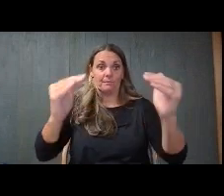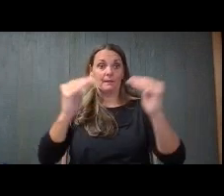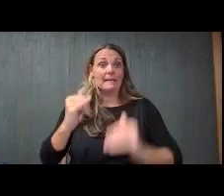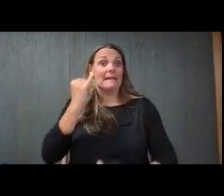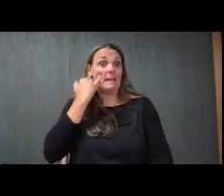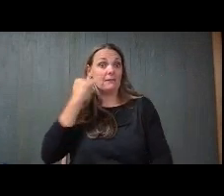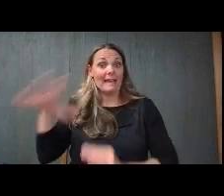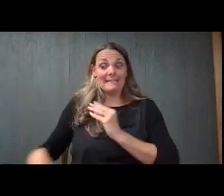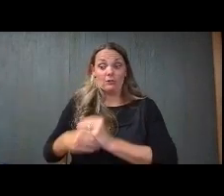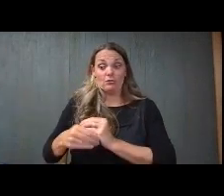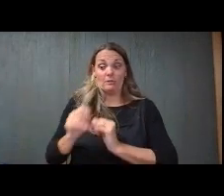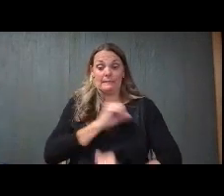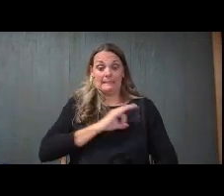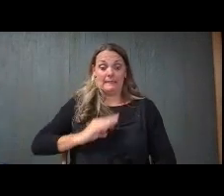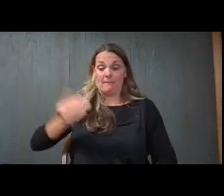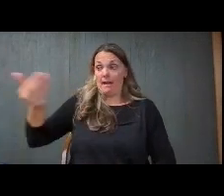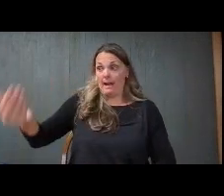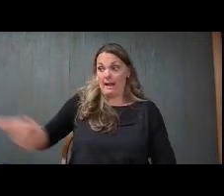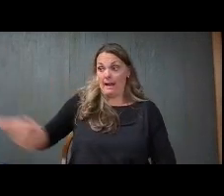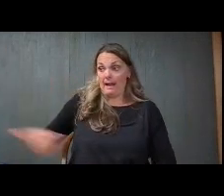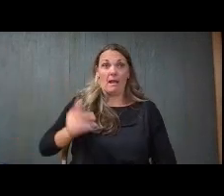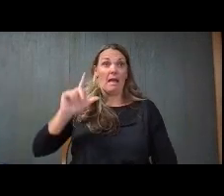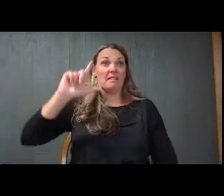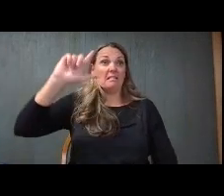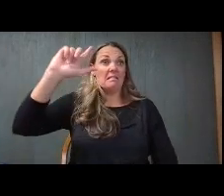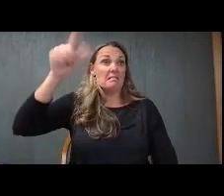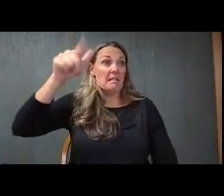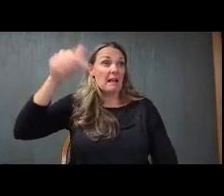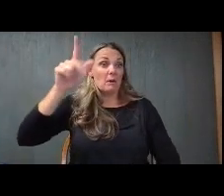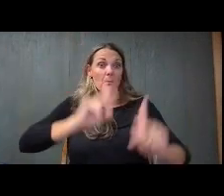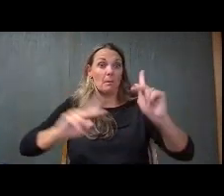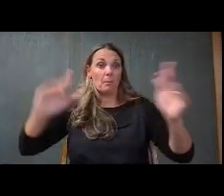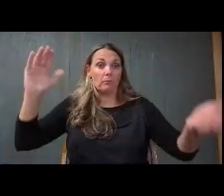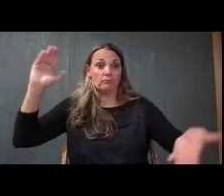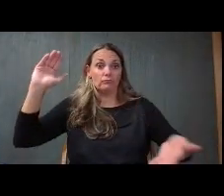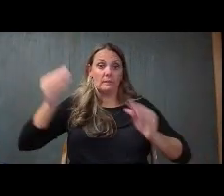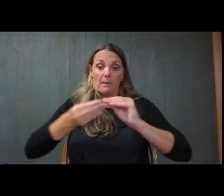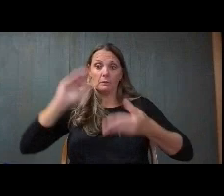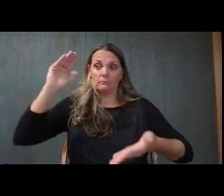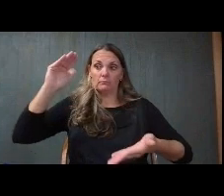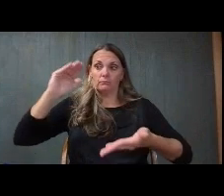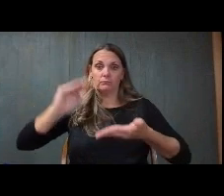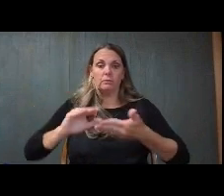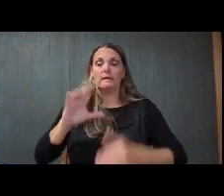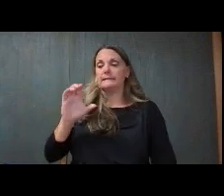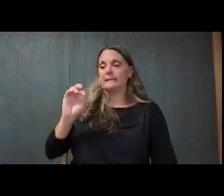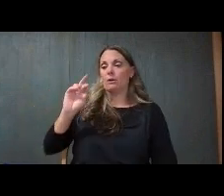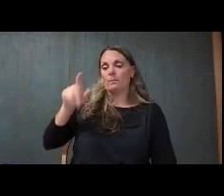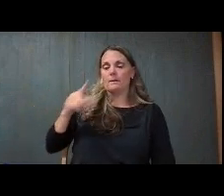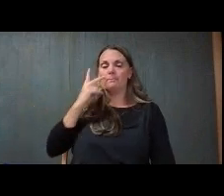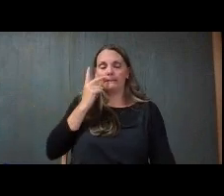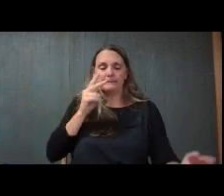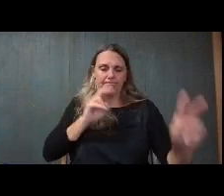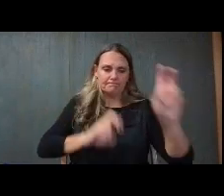and the population served later decreases, the CSP must reevaluate the forecasted staffing needs.